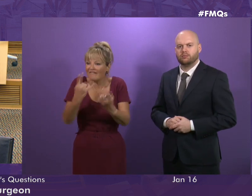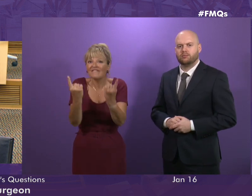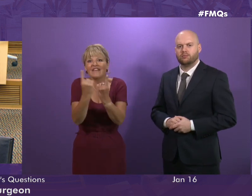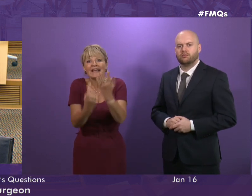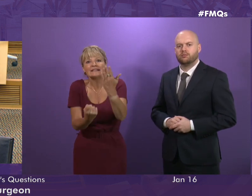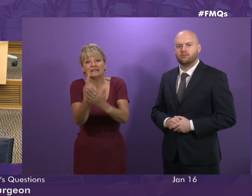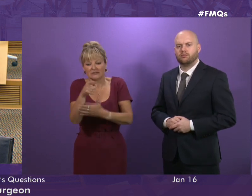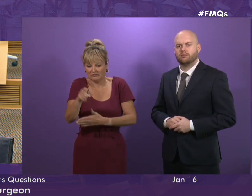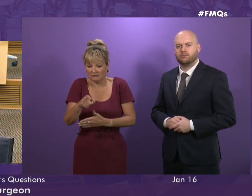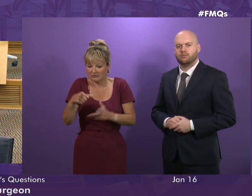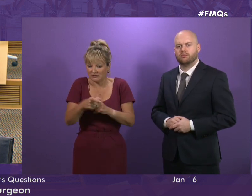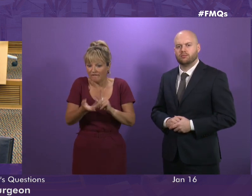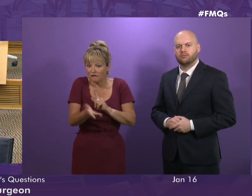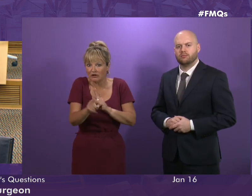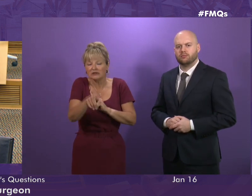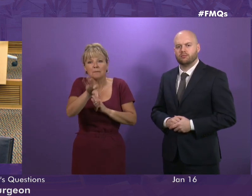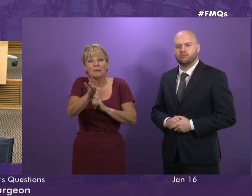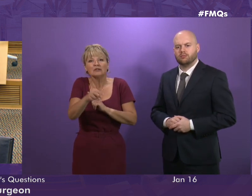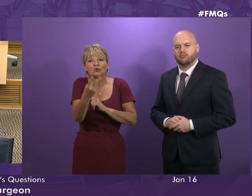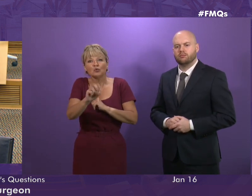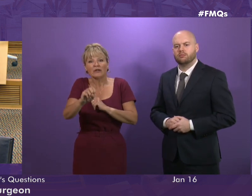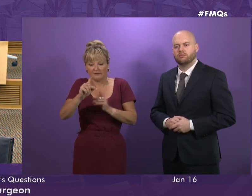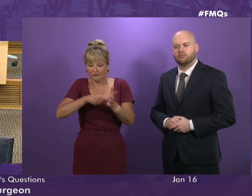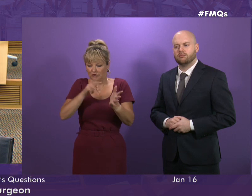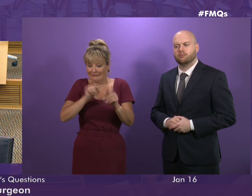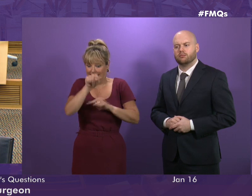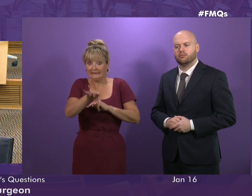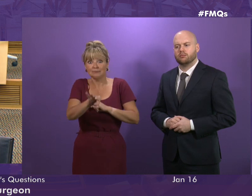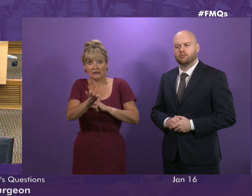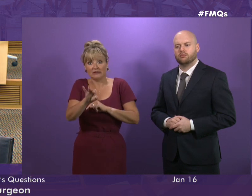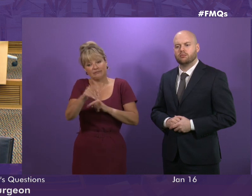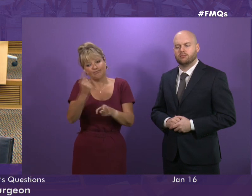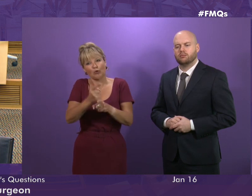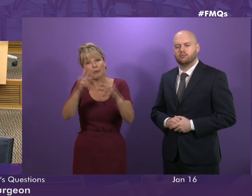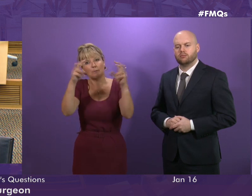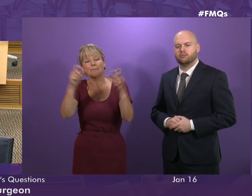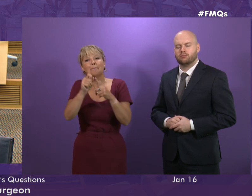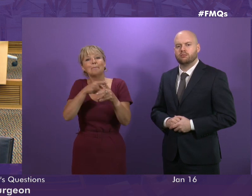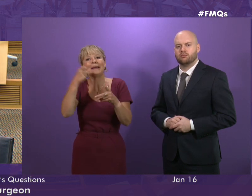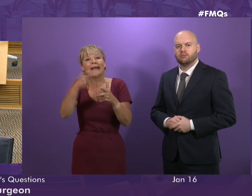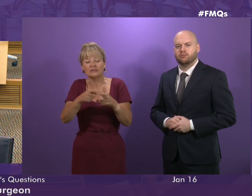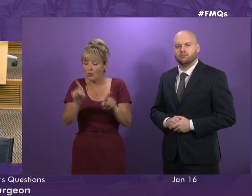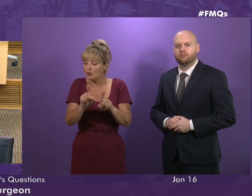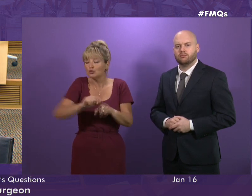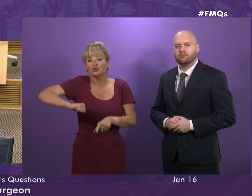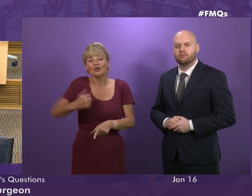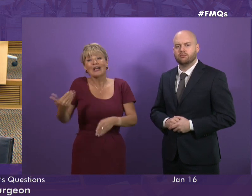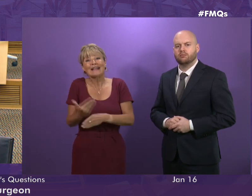next Monday, 20 January. Scottish Enterprise is also establishing contact with the administrators